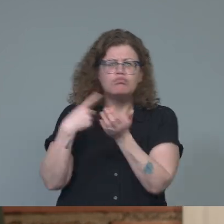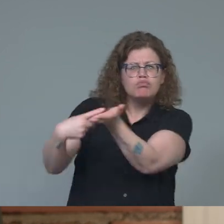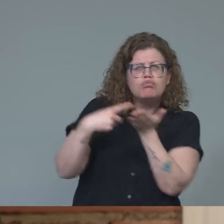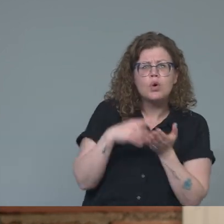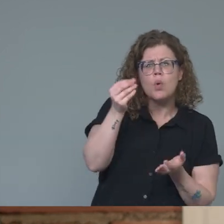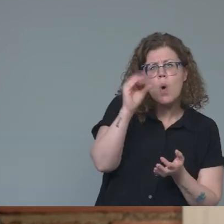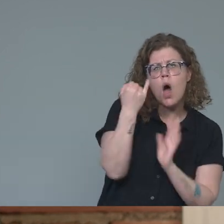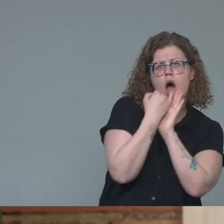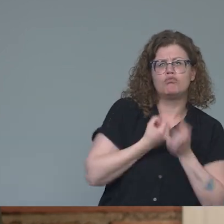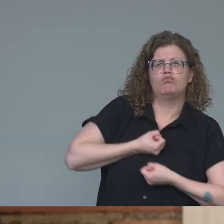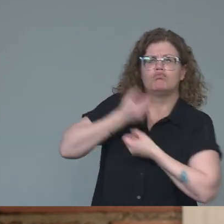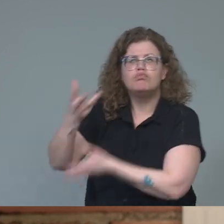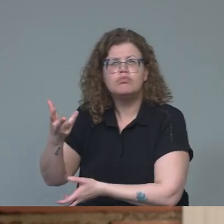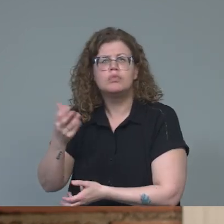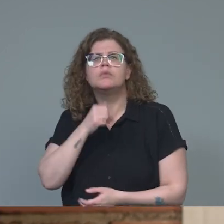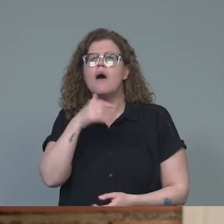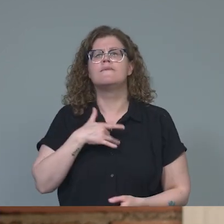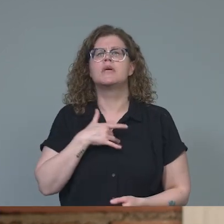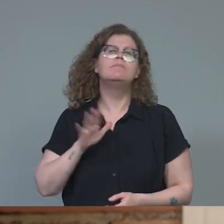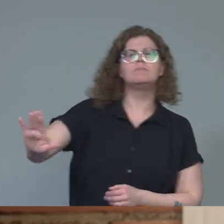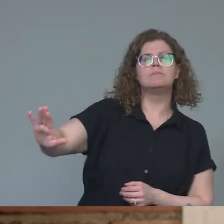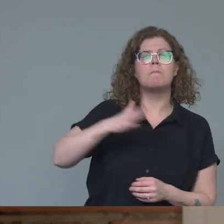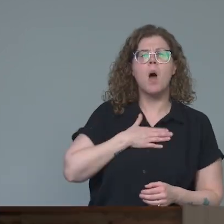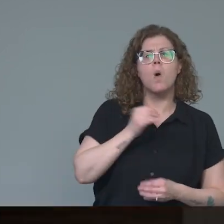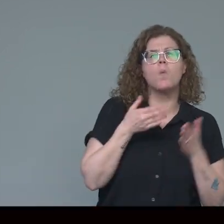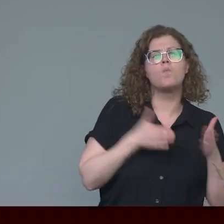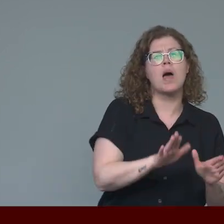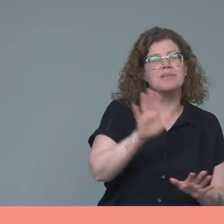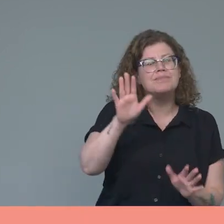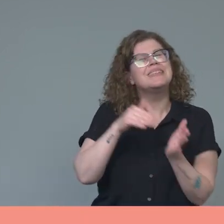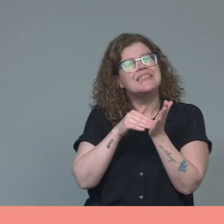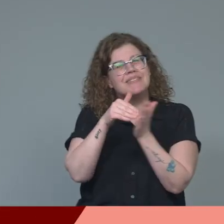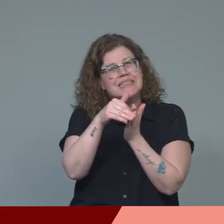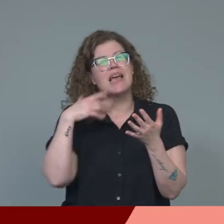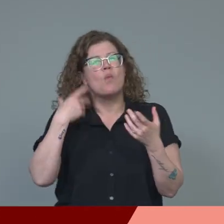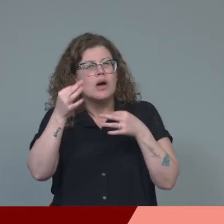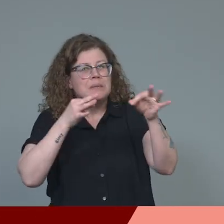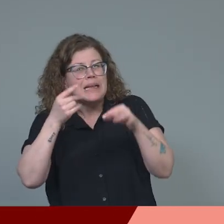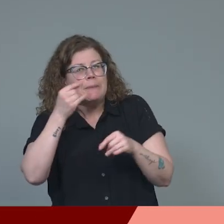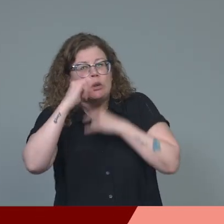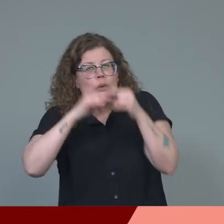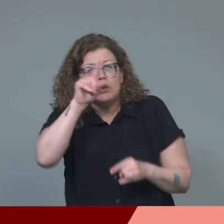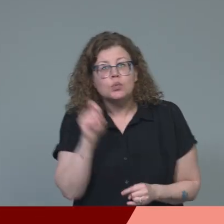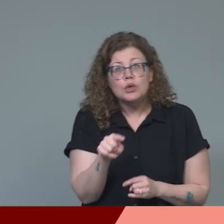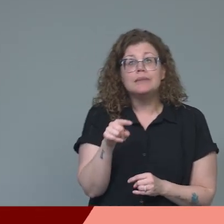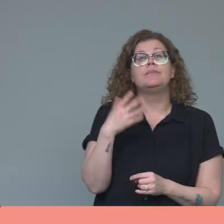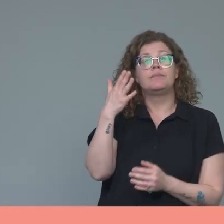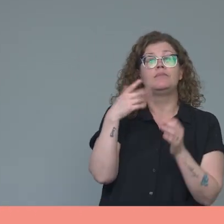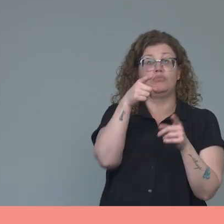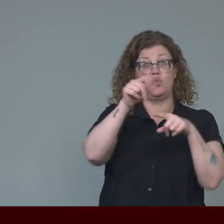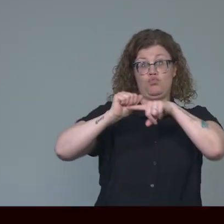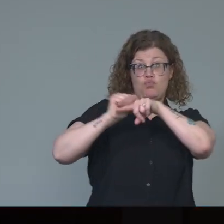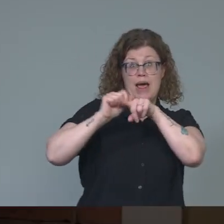development of that project is a really meaningful way to engage community.